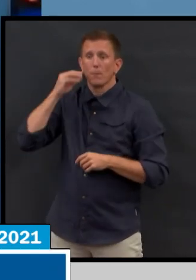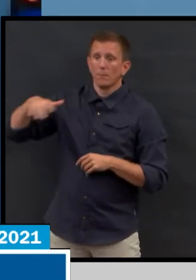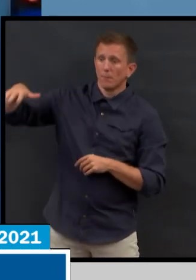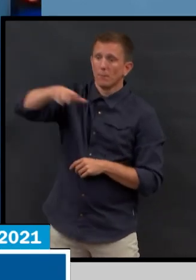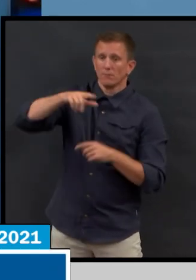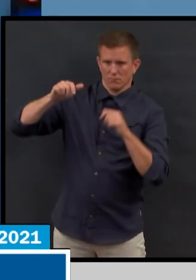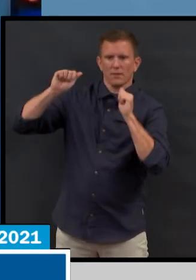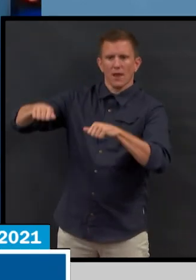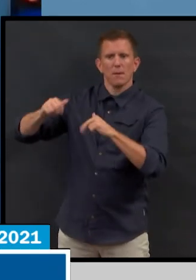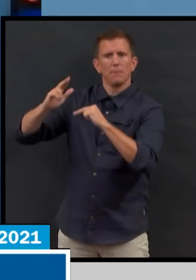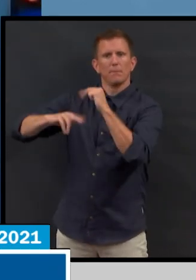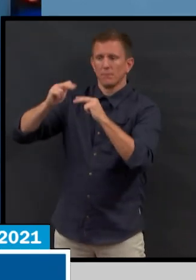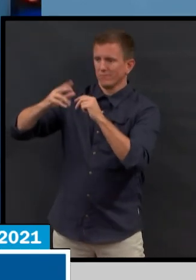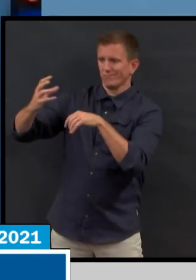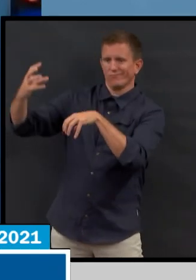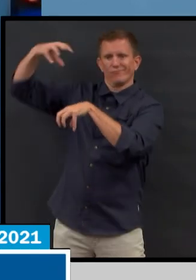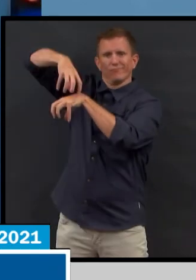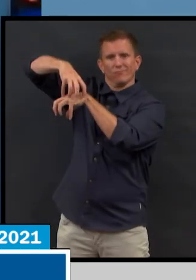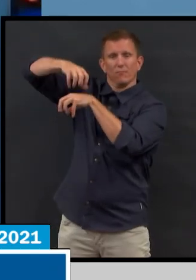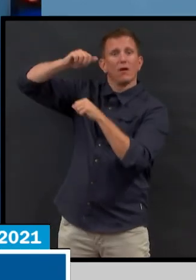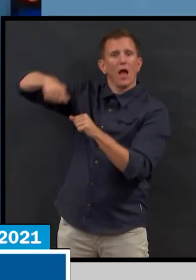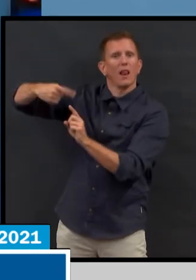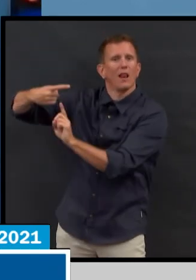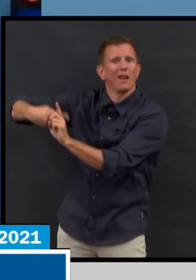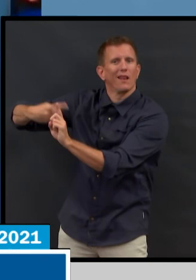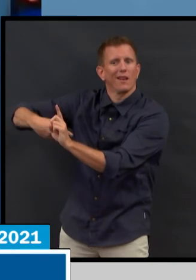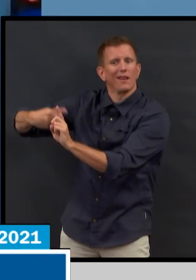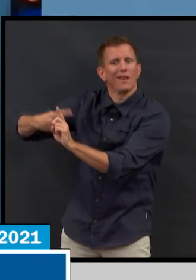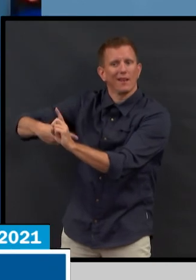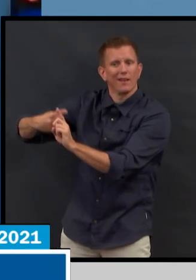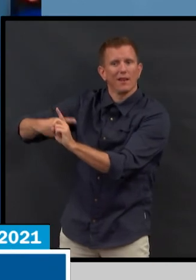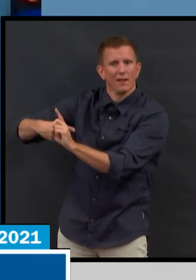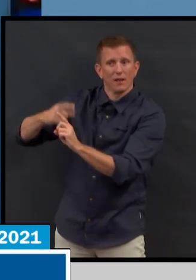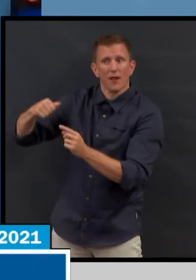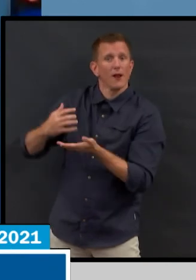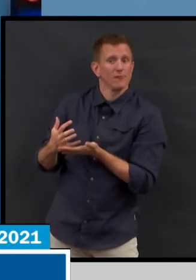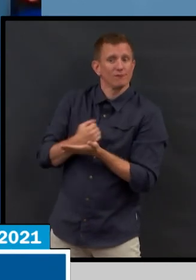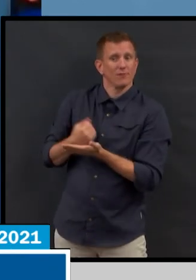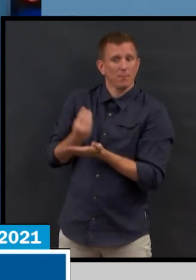can an individual buy up houses in these colfax and do that you're only allowed through this